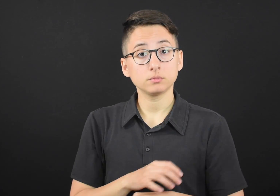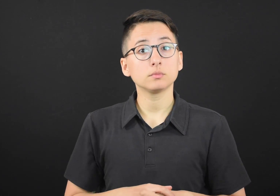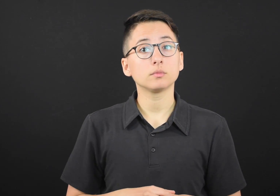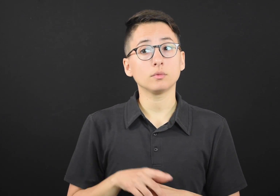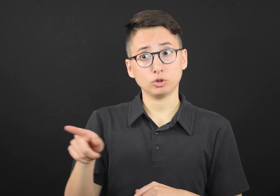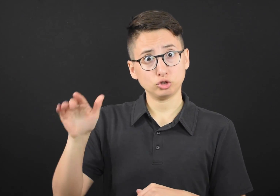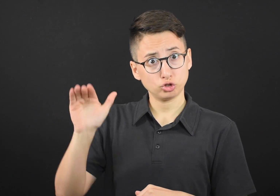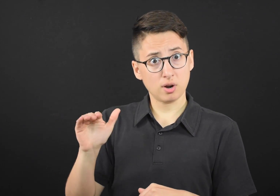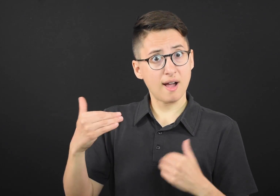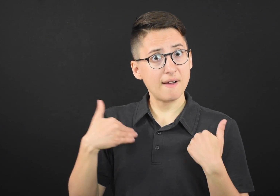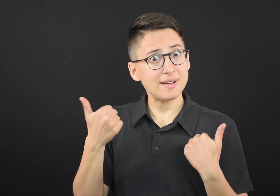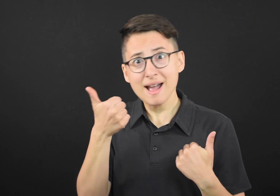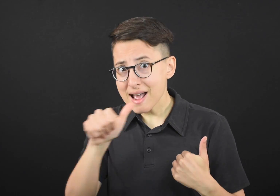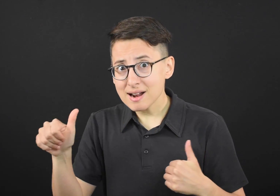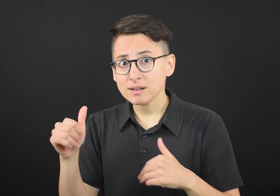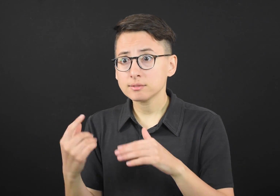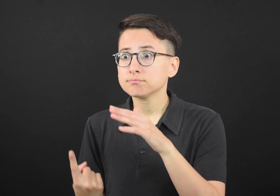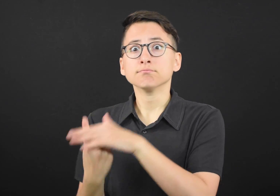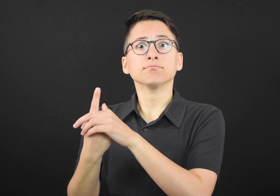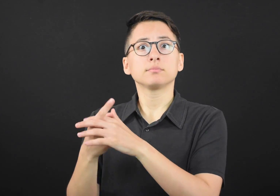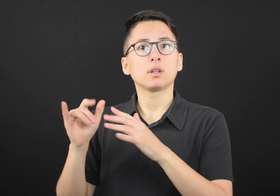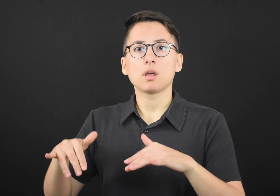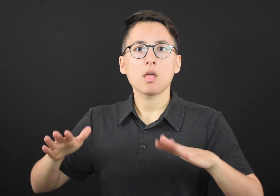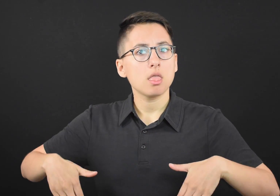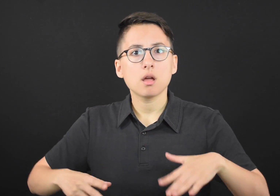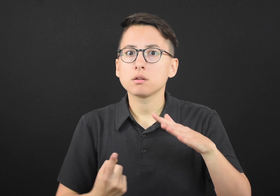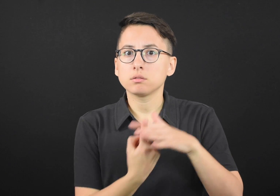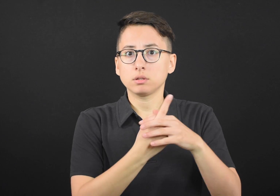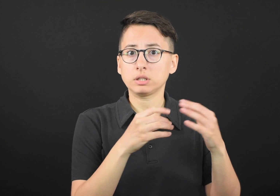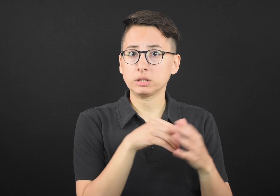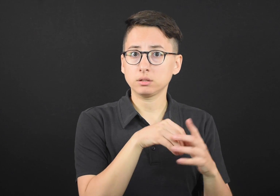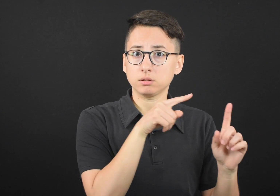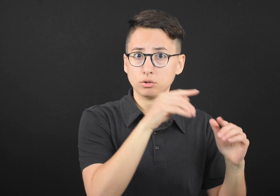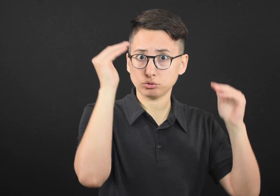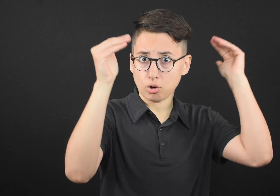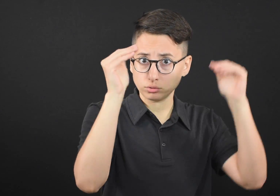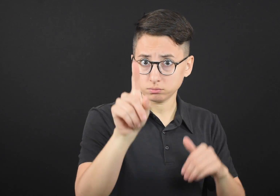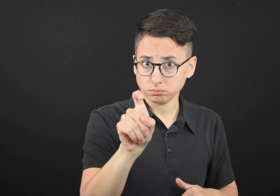similar to those seen in children after receiving routine vaccines of